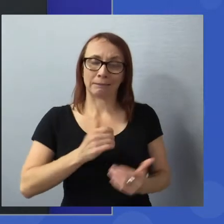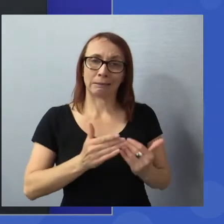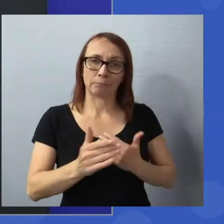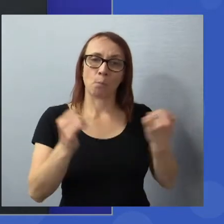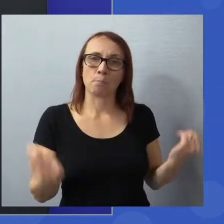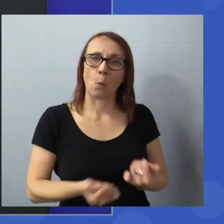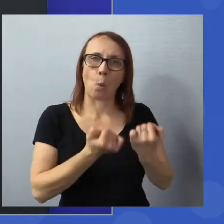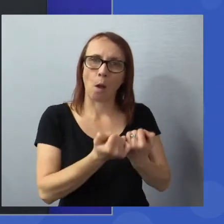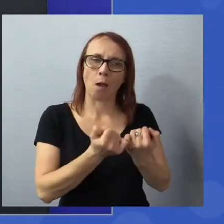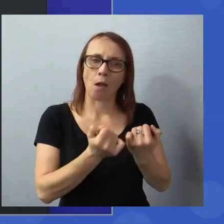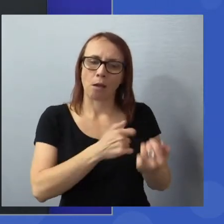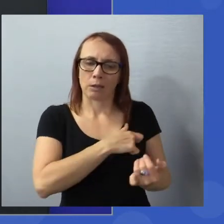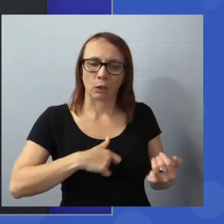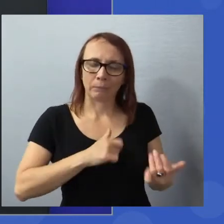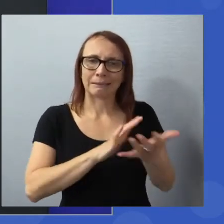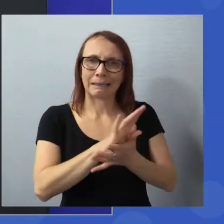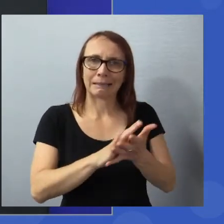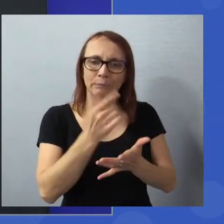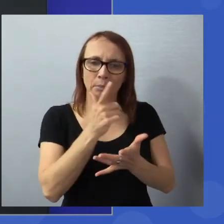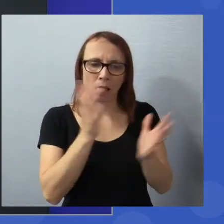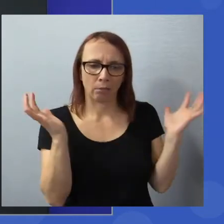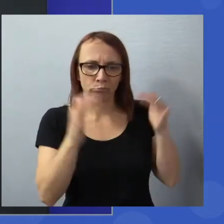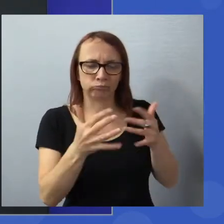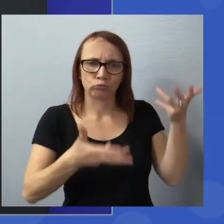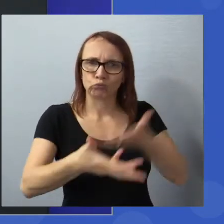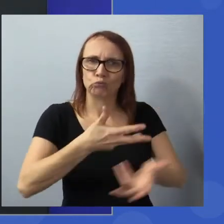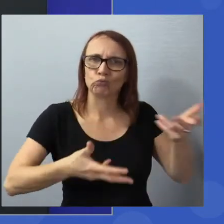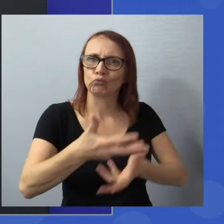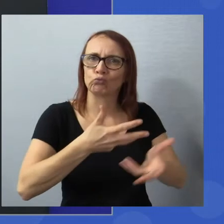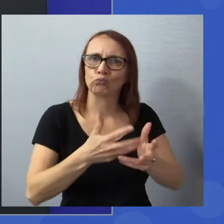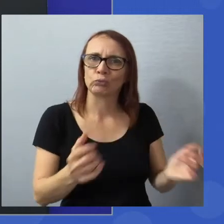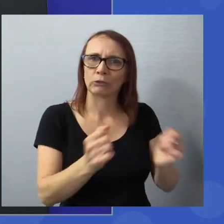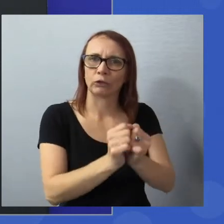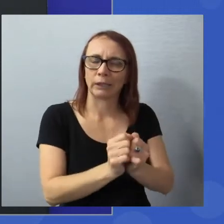collaborate with each other rather more or maybe we need to think more about